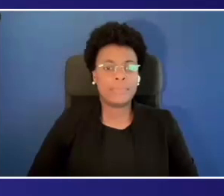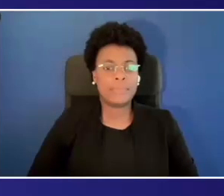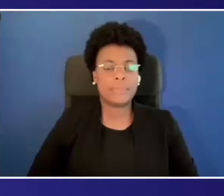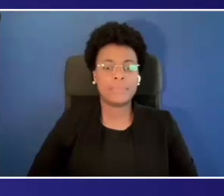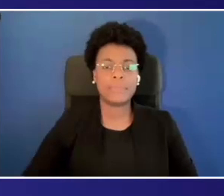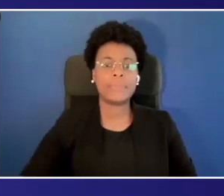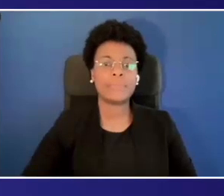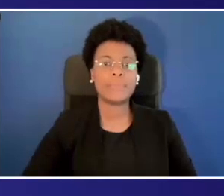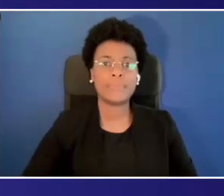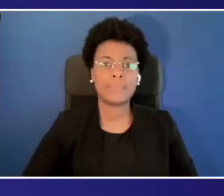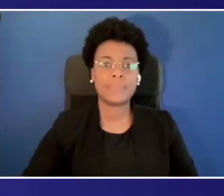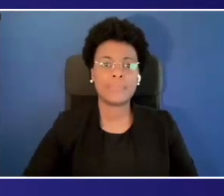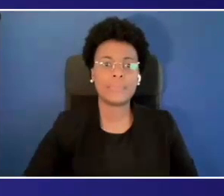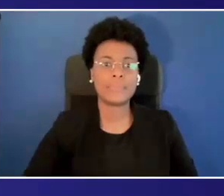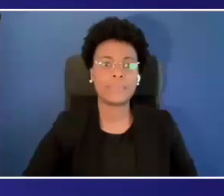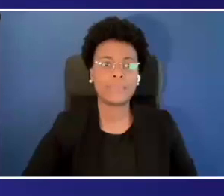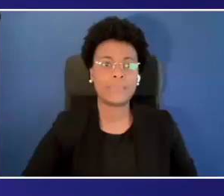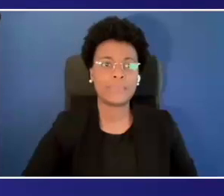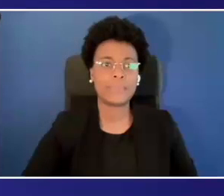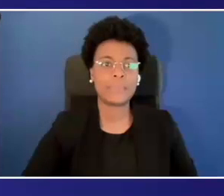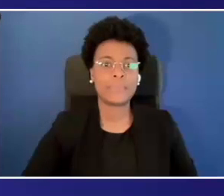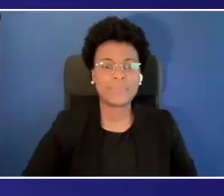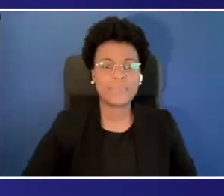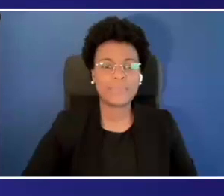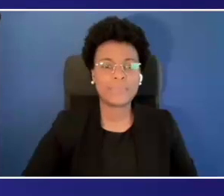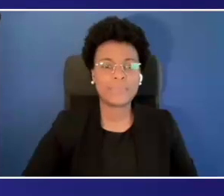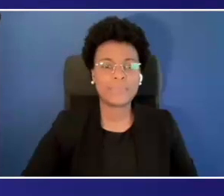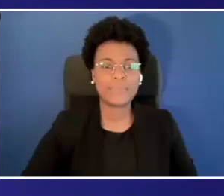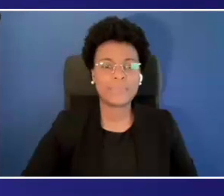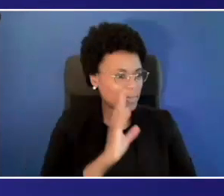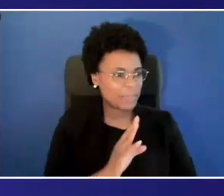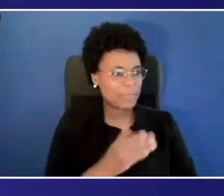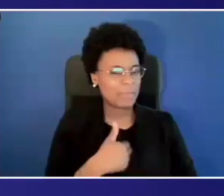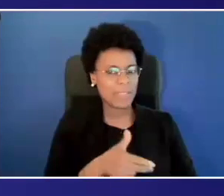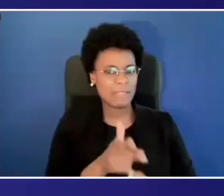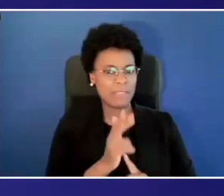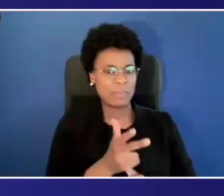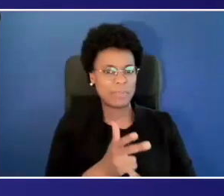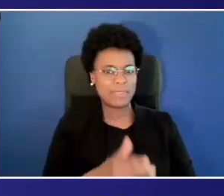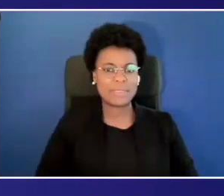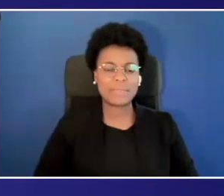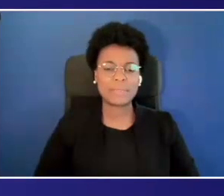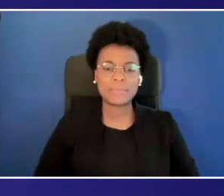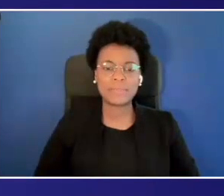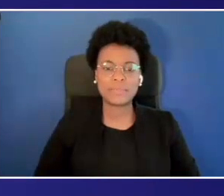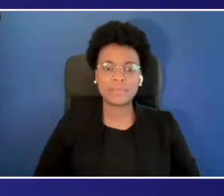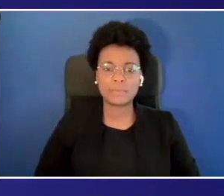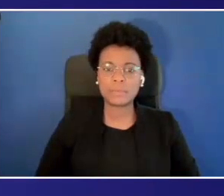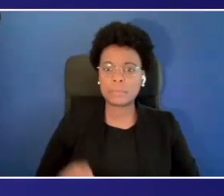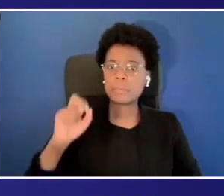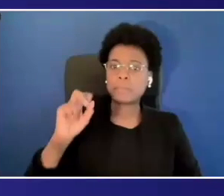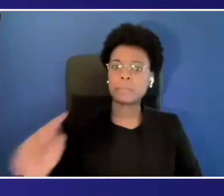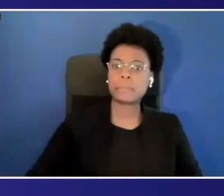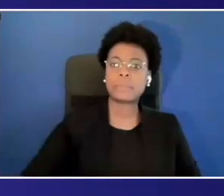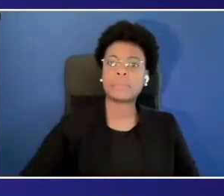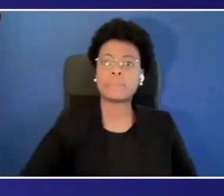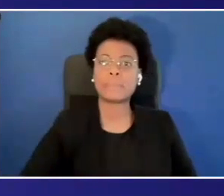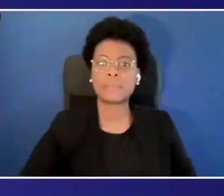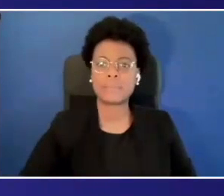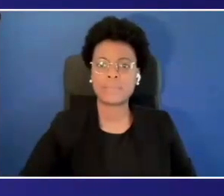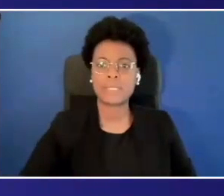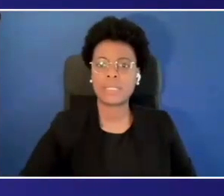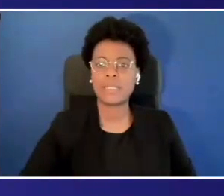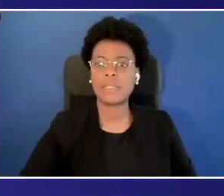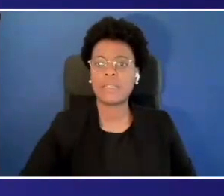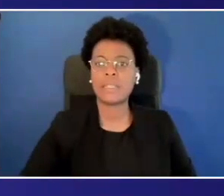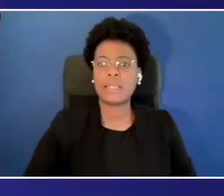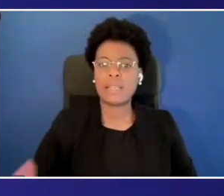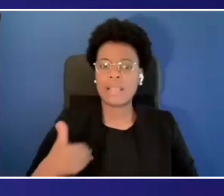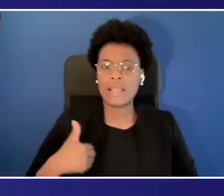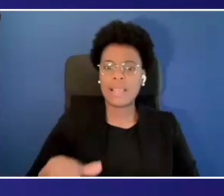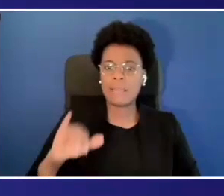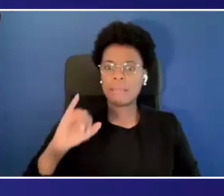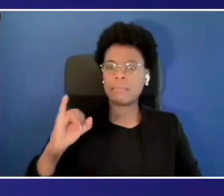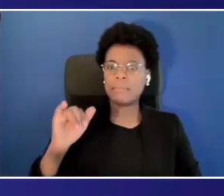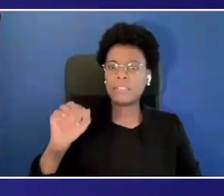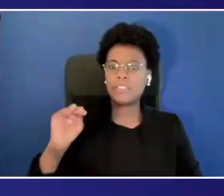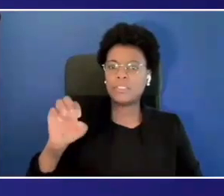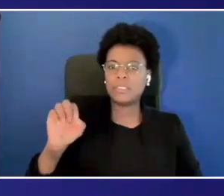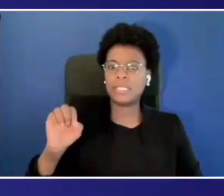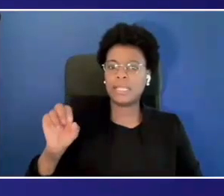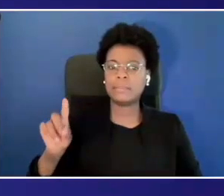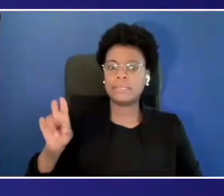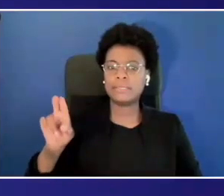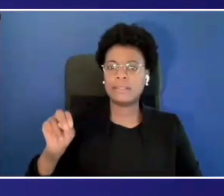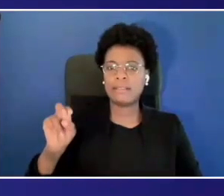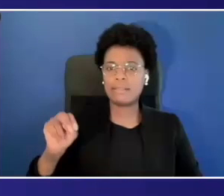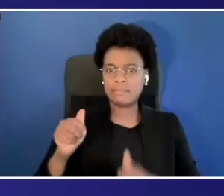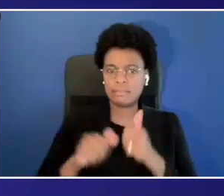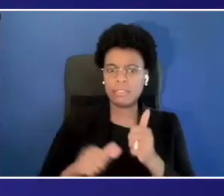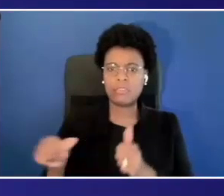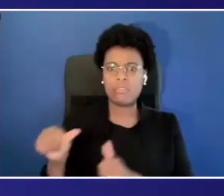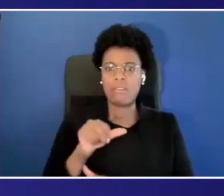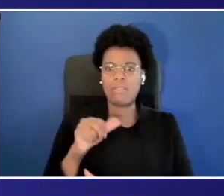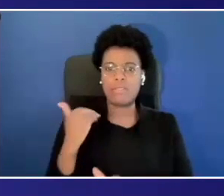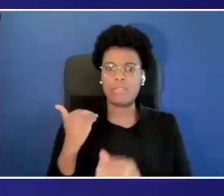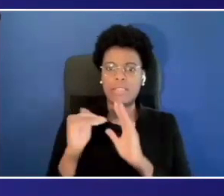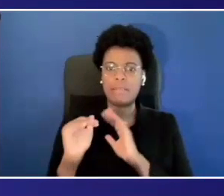No is done. Hi Nicholas. You have 3ÿmin. Okay, I'm James, but yes, I'm under the other email.